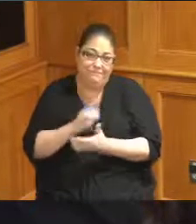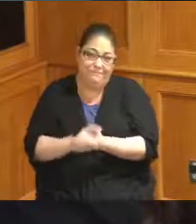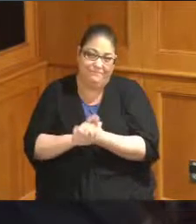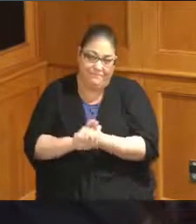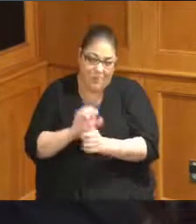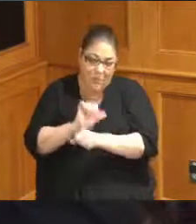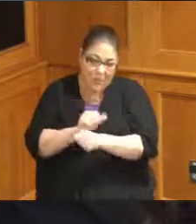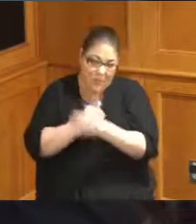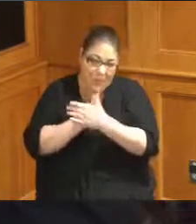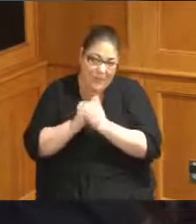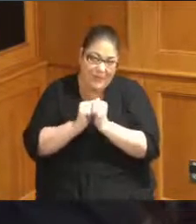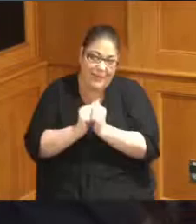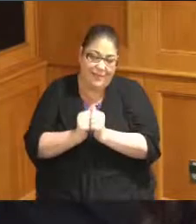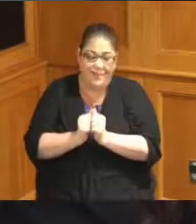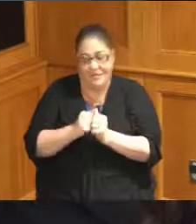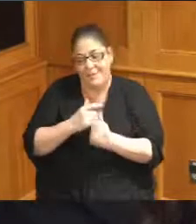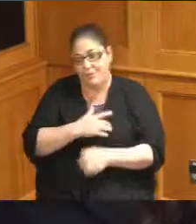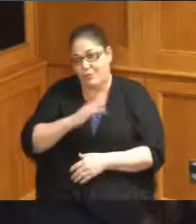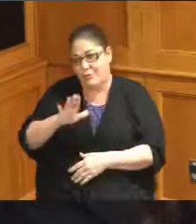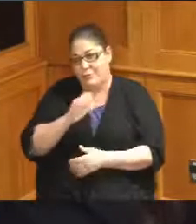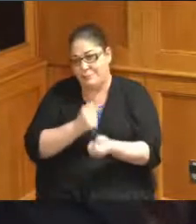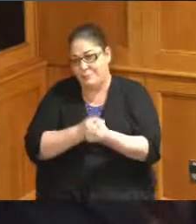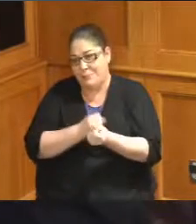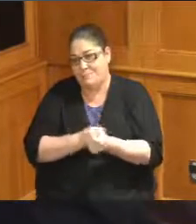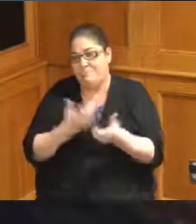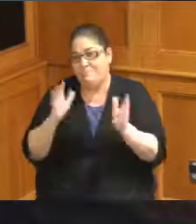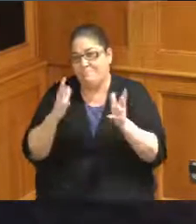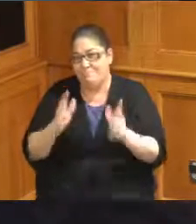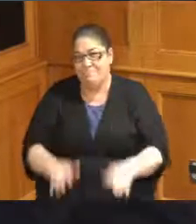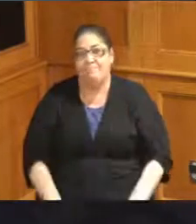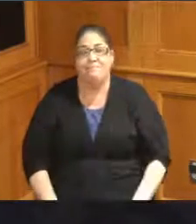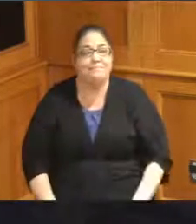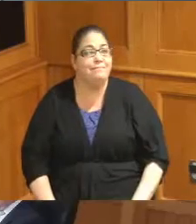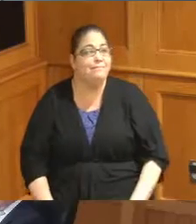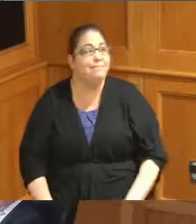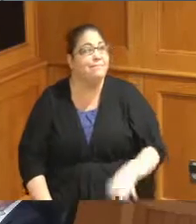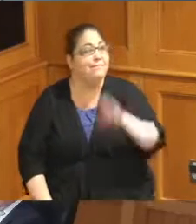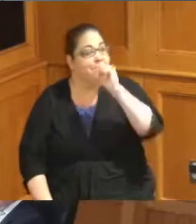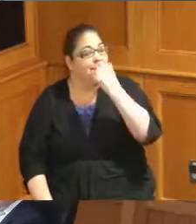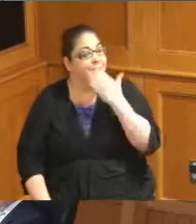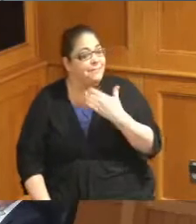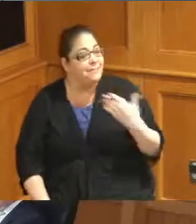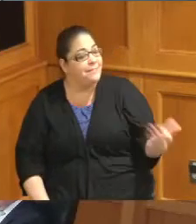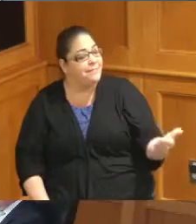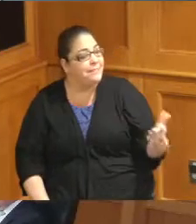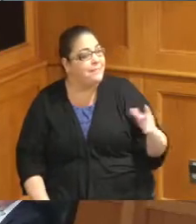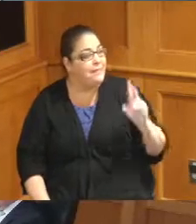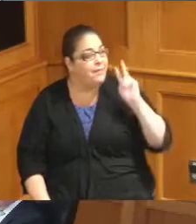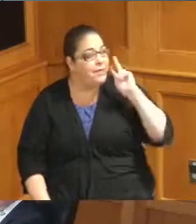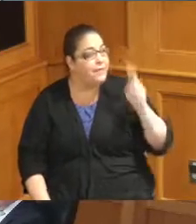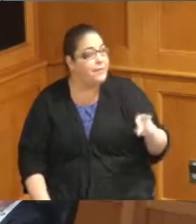before and I appreciate his support that's all I have thank you thank you Vice President thank